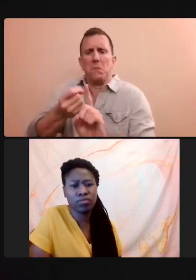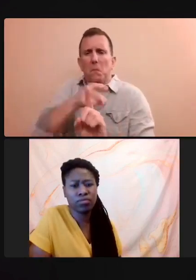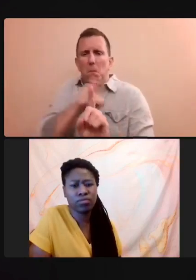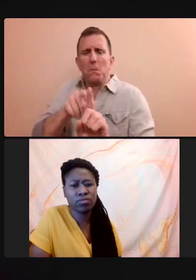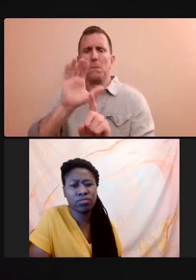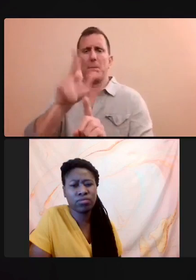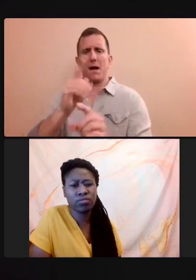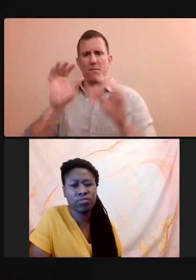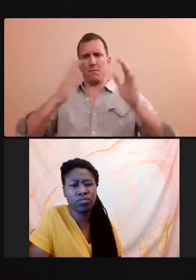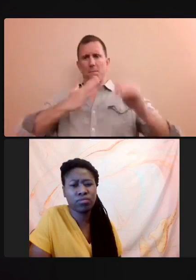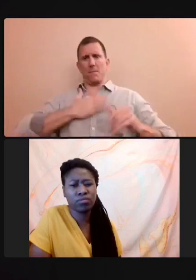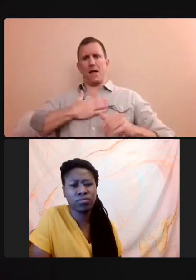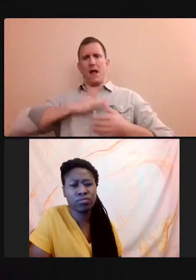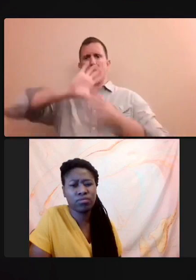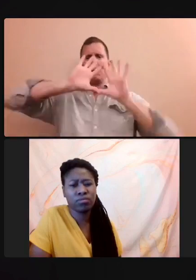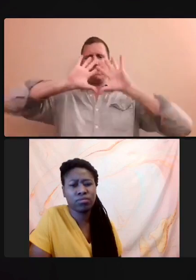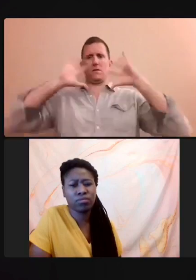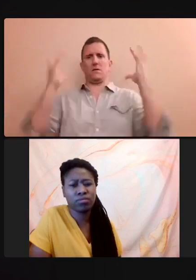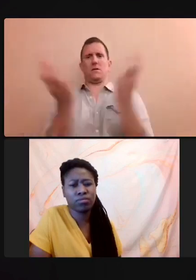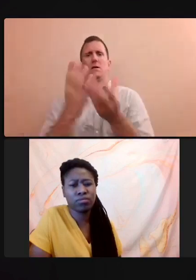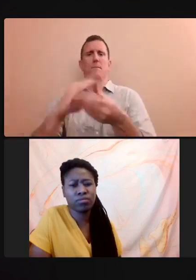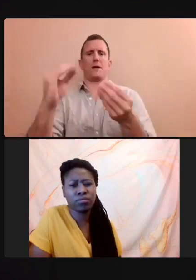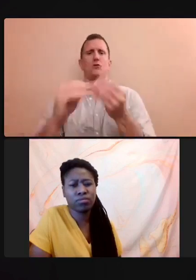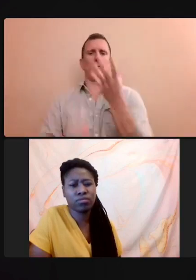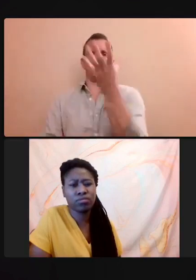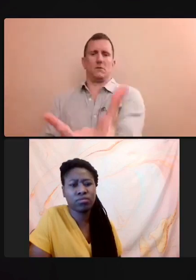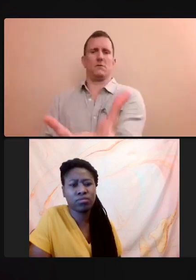So for example, if a hearing person is using it, it will